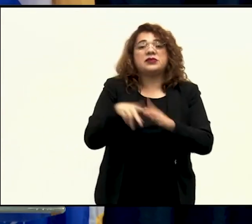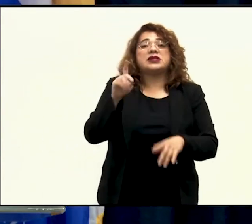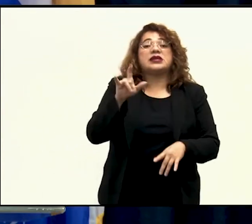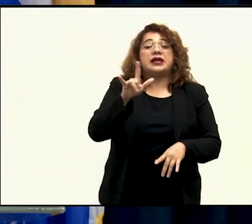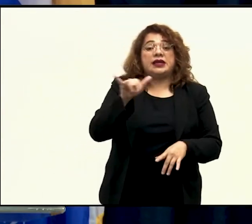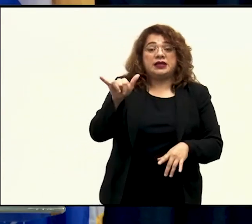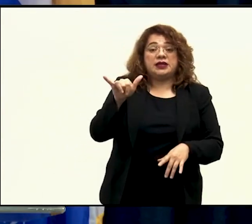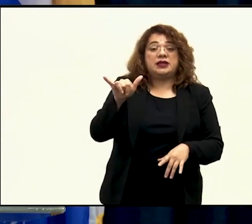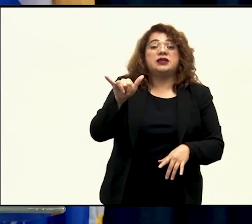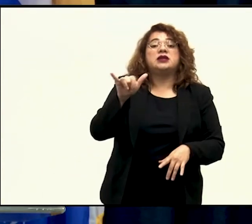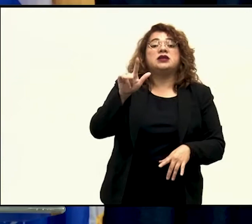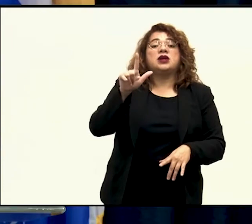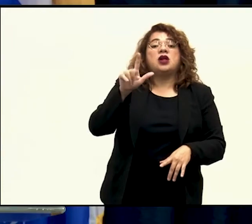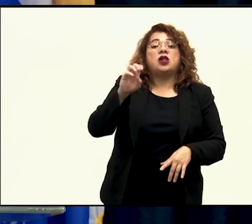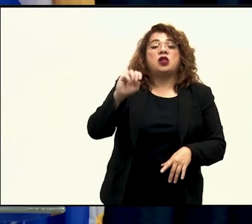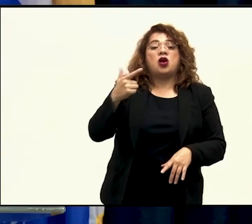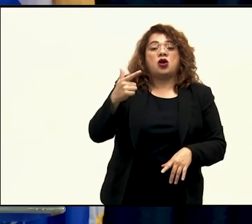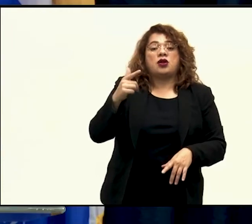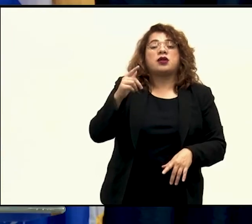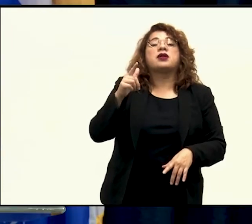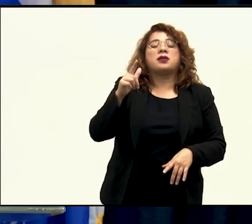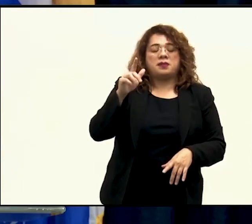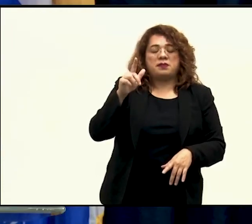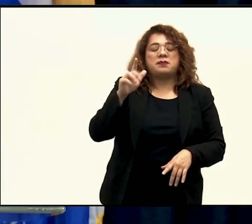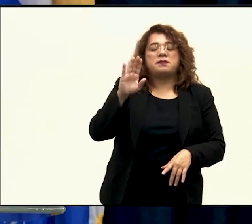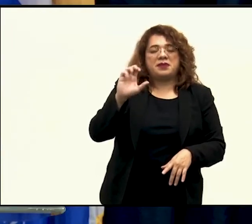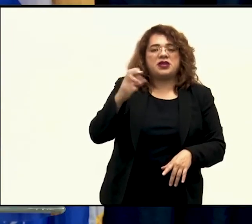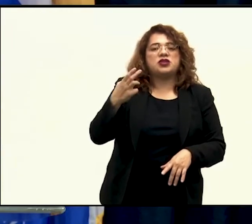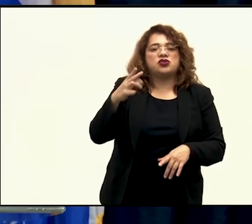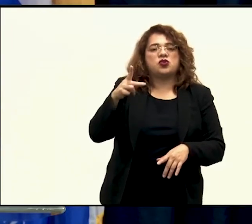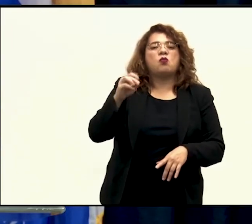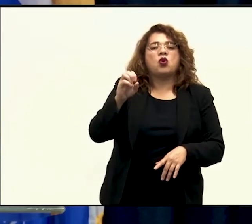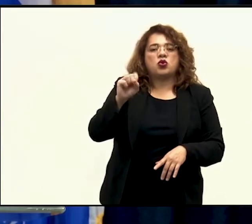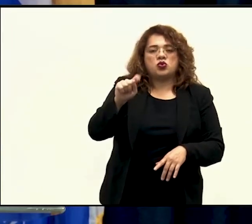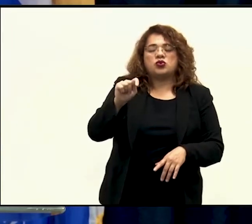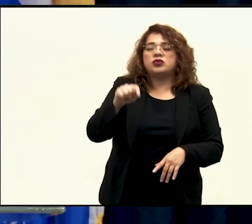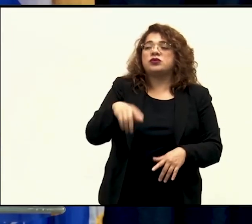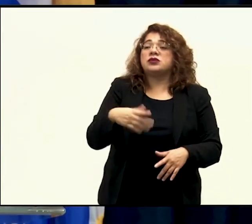Hi this question is for the mayor. It's actually regarding the Queen Mary.